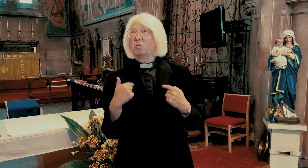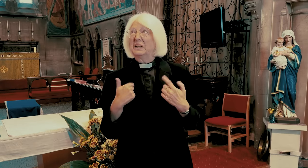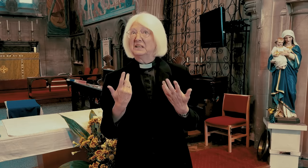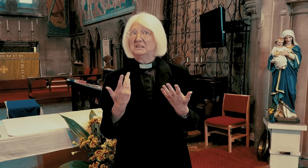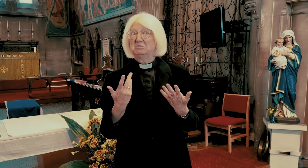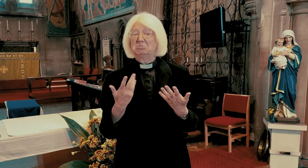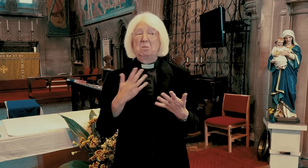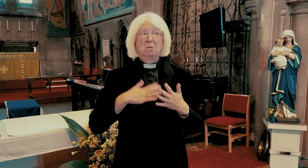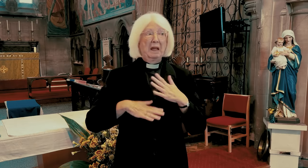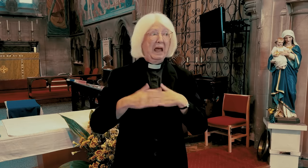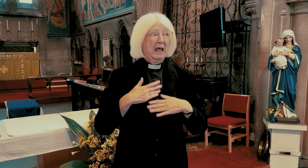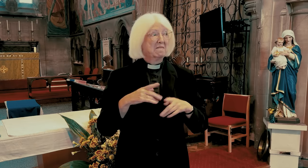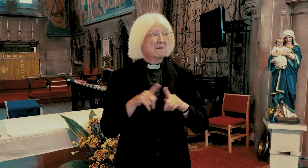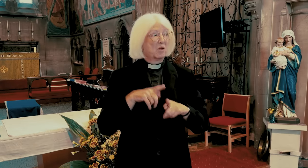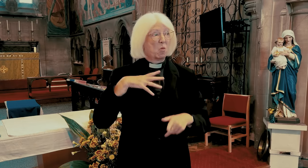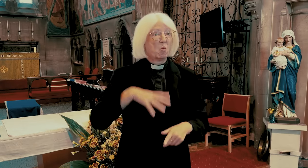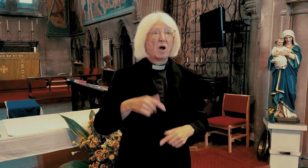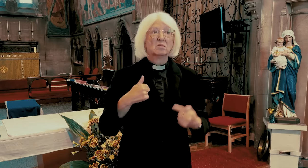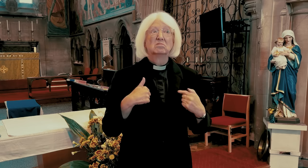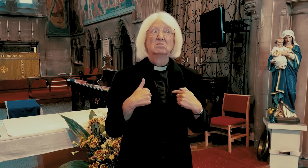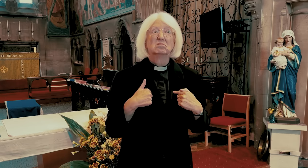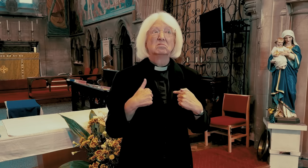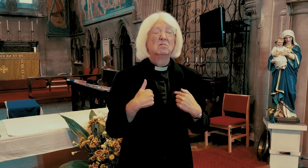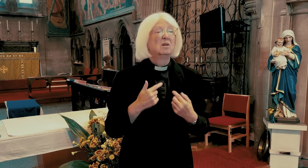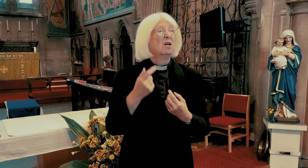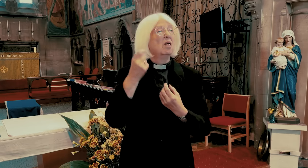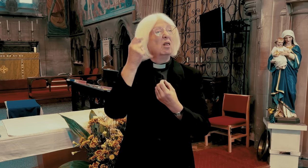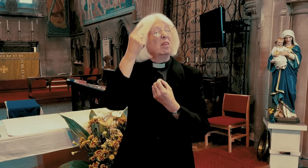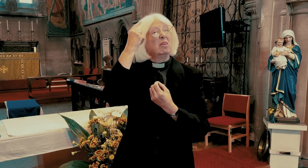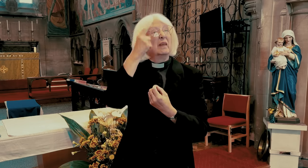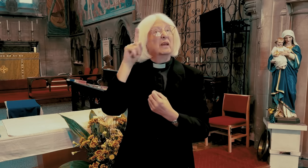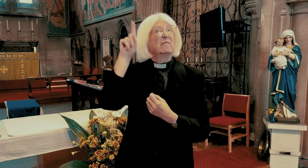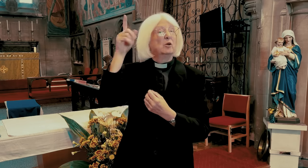For behaving just as we wish, without thinking of you;